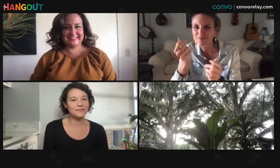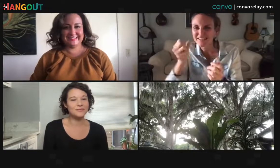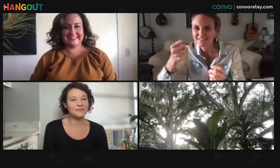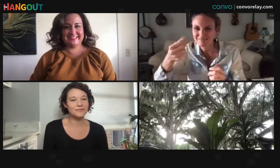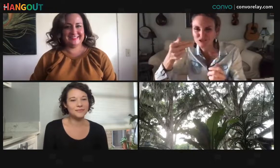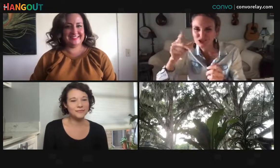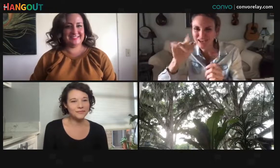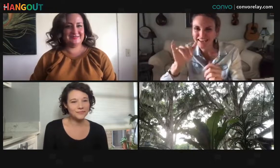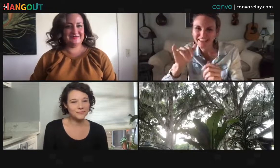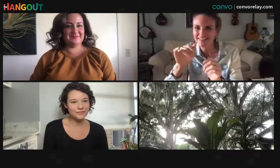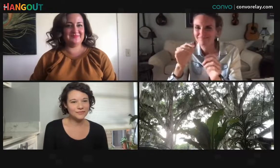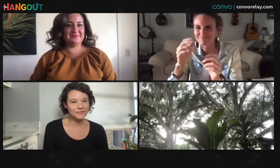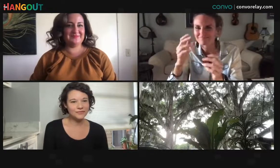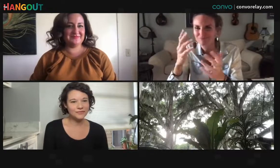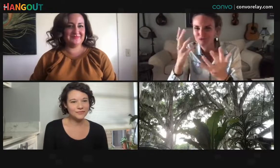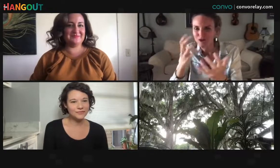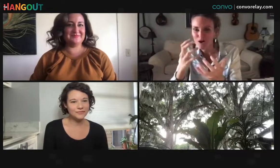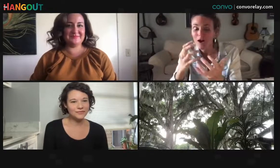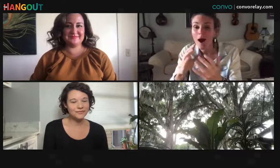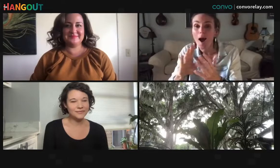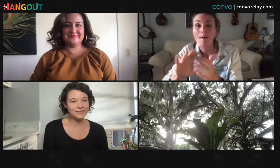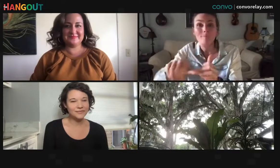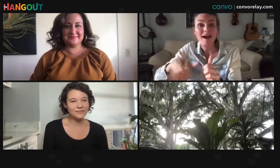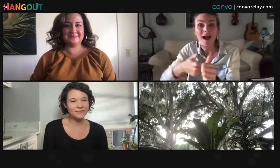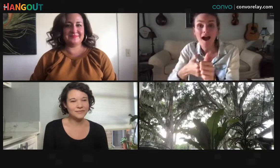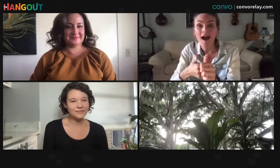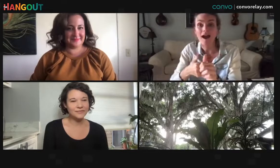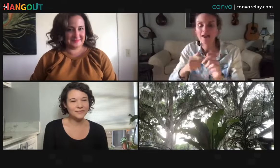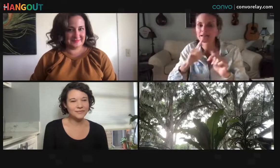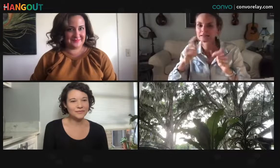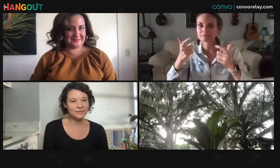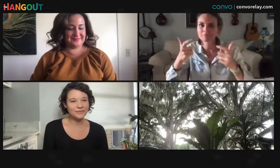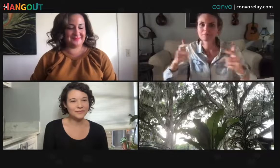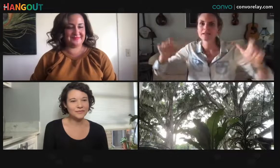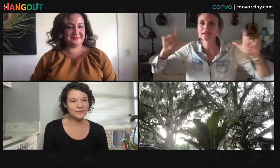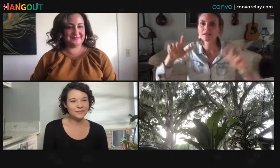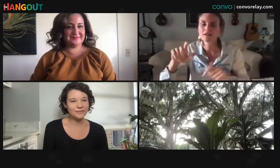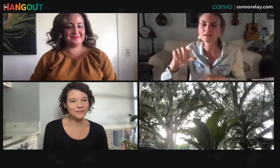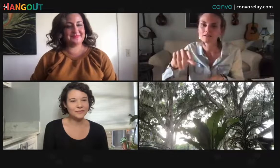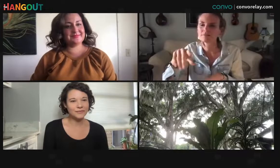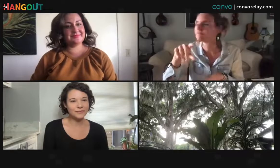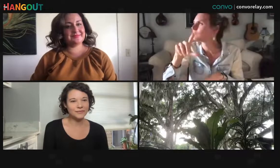smaller leaves poking out as well it's set in a shady space so near the front